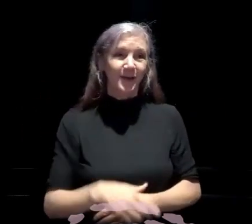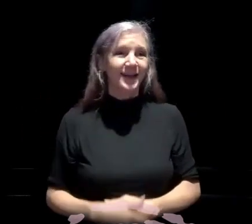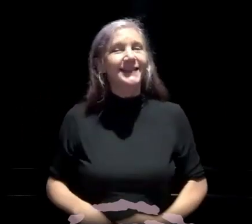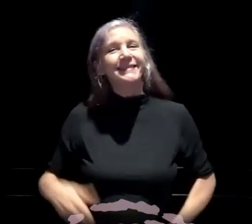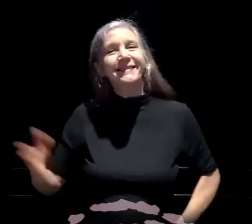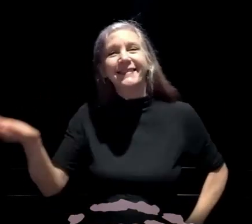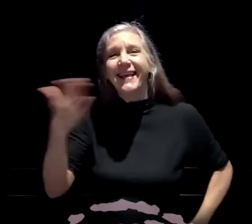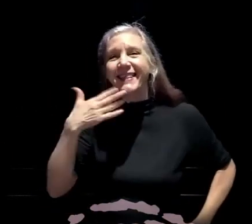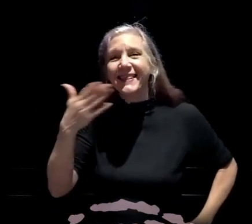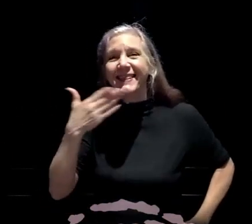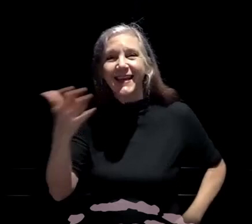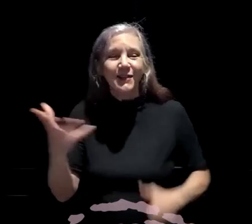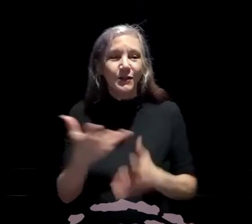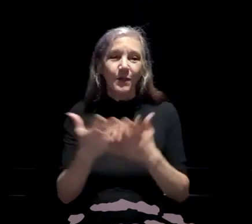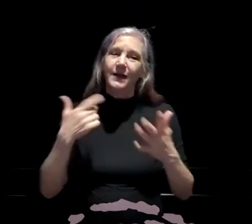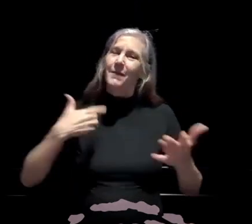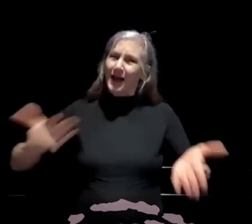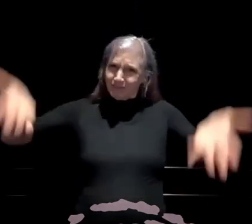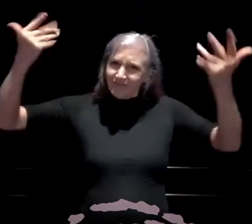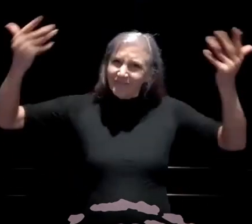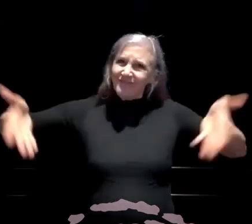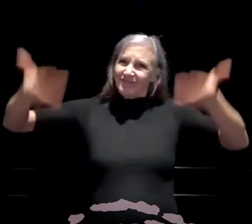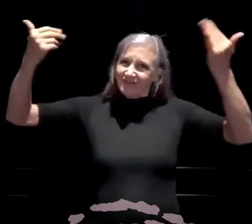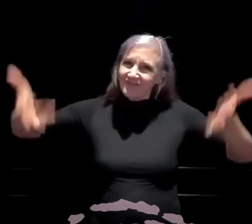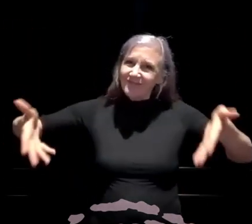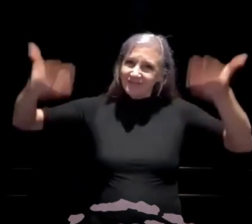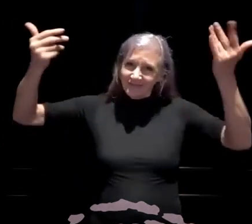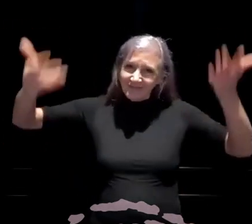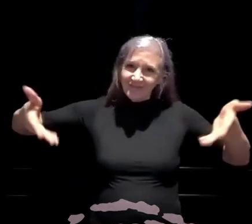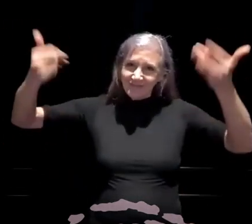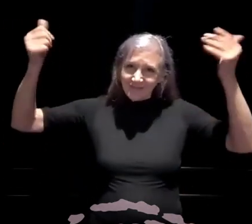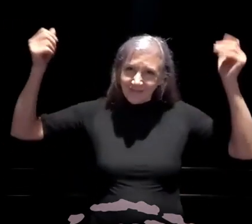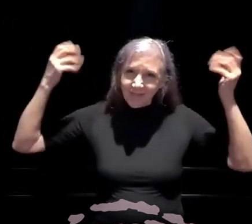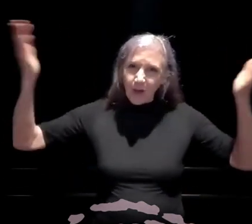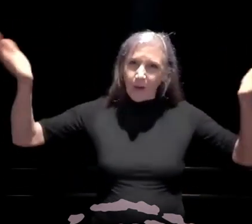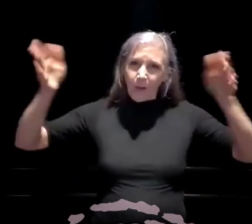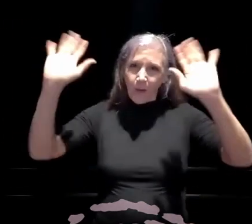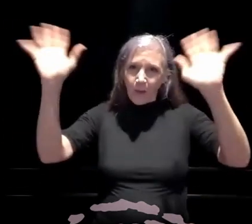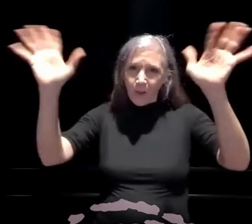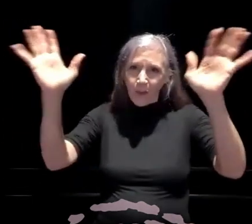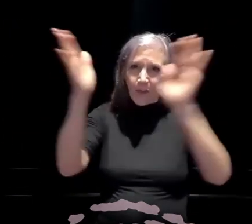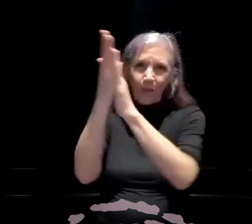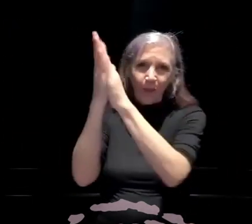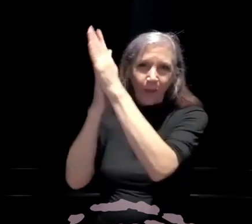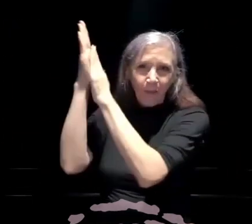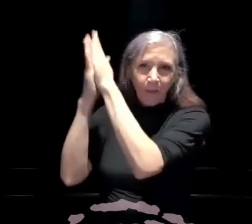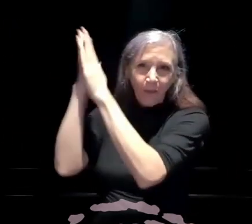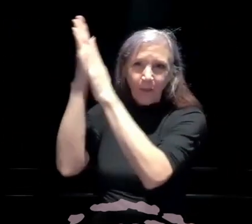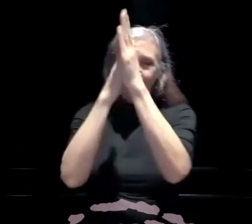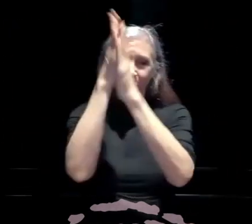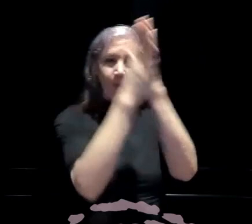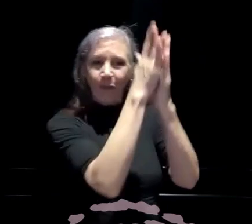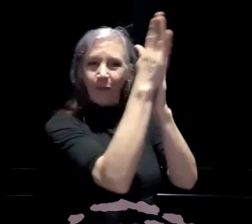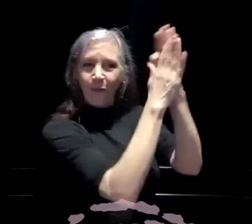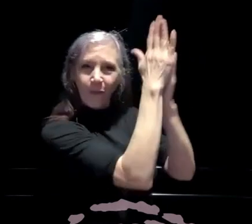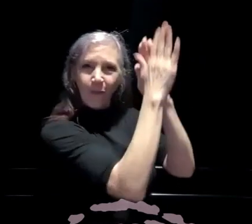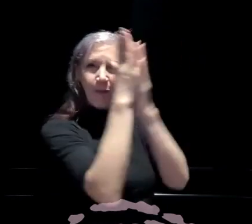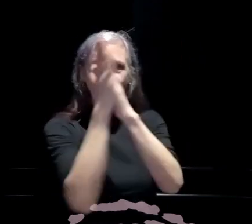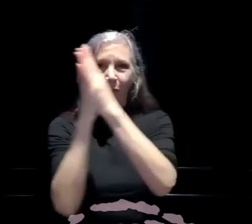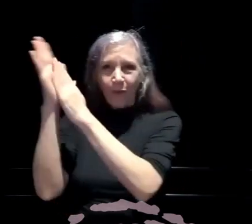So let's, we can do better than that. Let's give it up for yourselves for being so awesome.